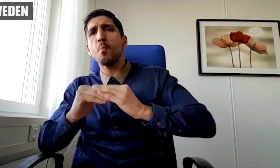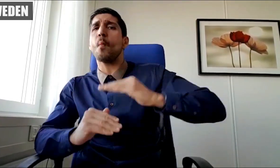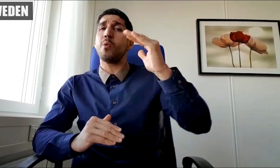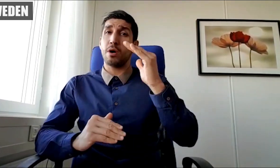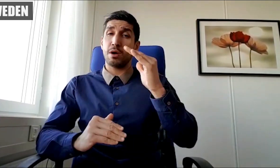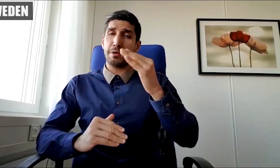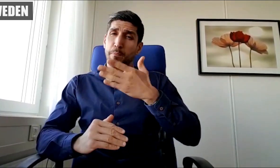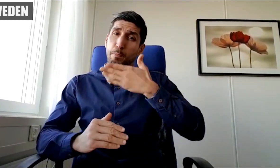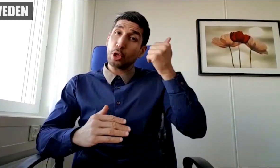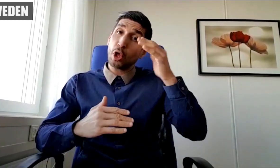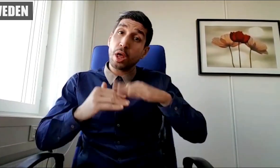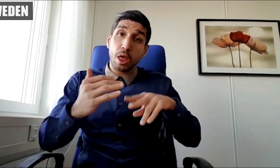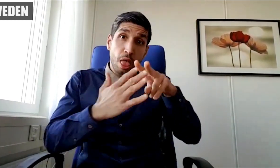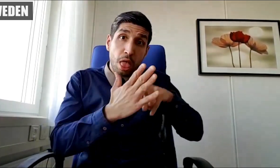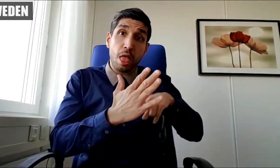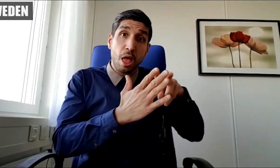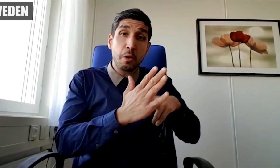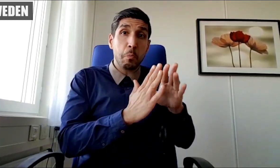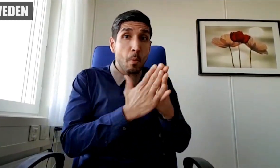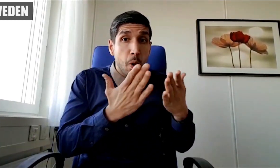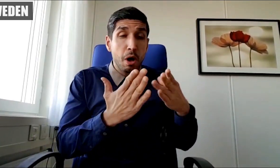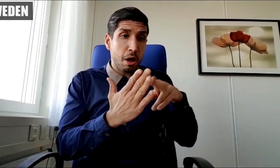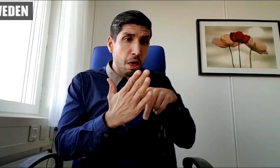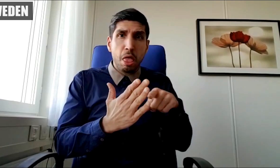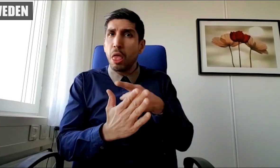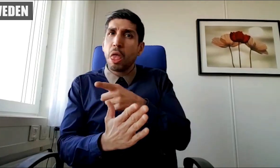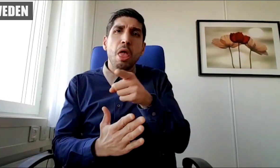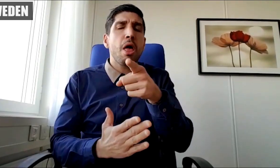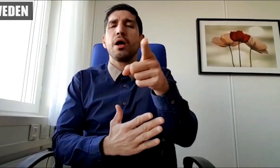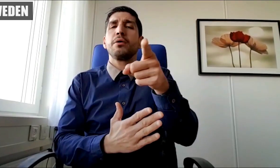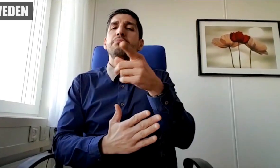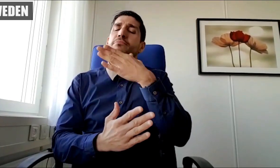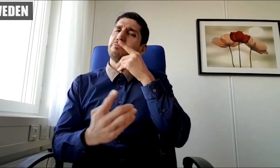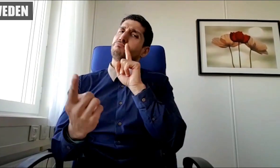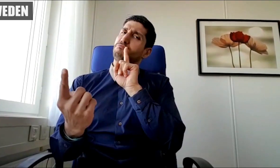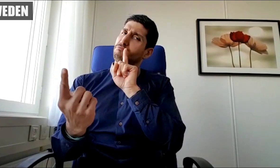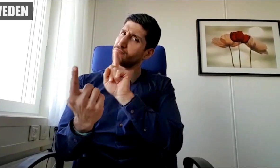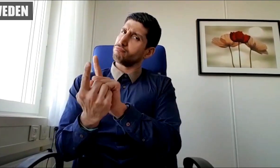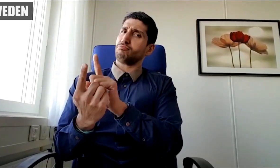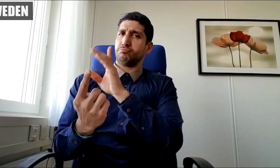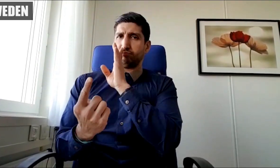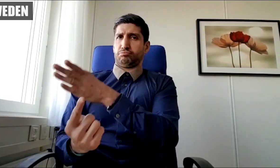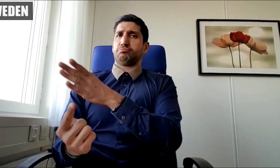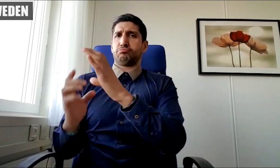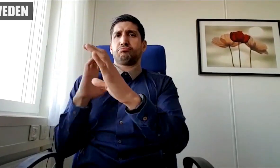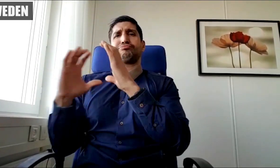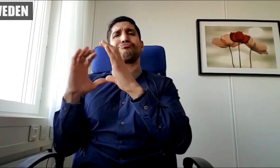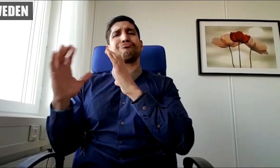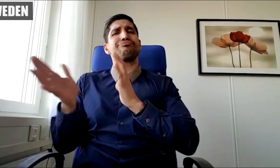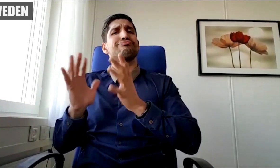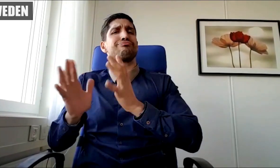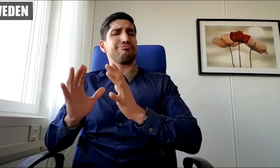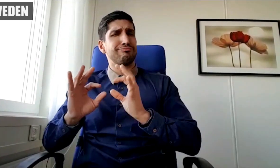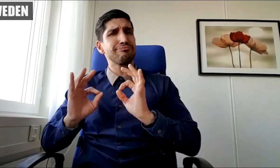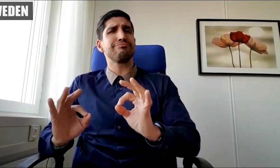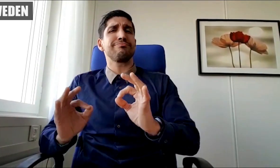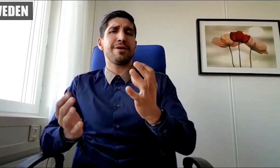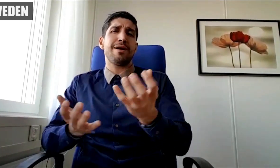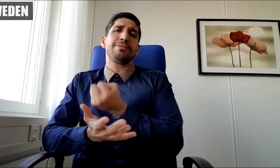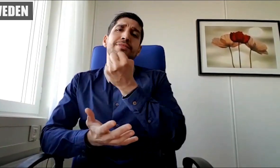Doing that will be much better than learning from books and navigating through the country yourself. Learning through direct communication is so much better.